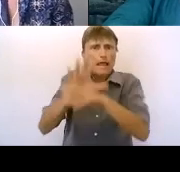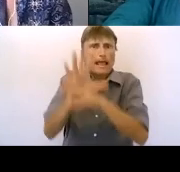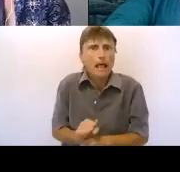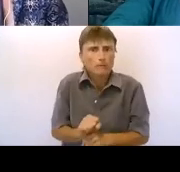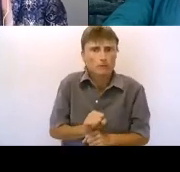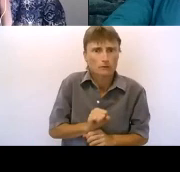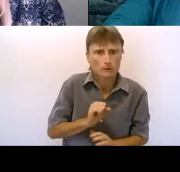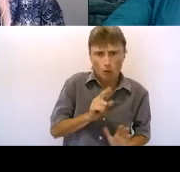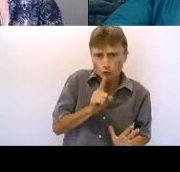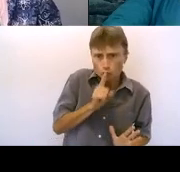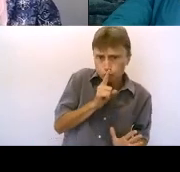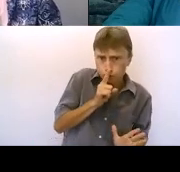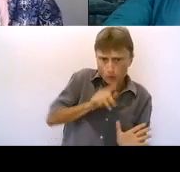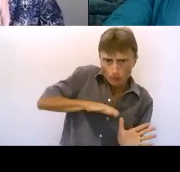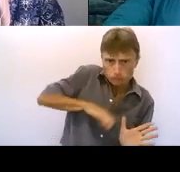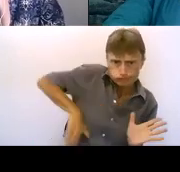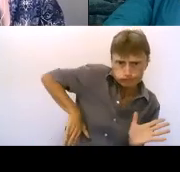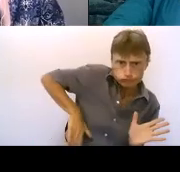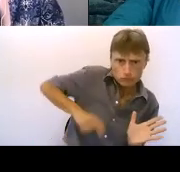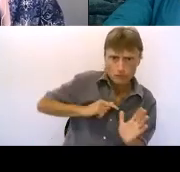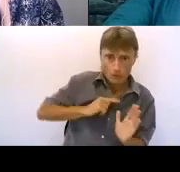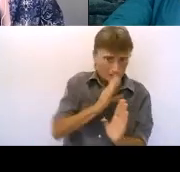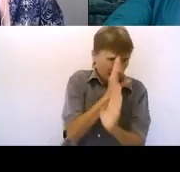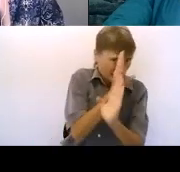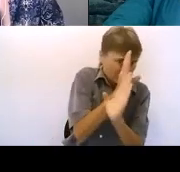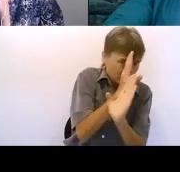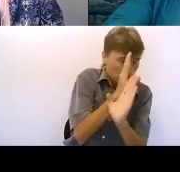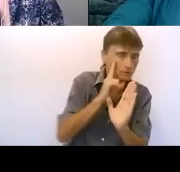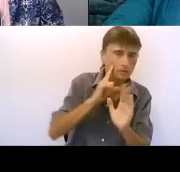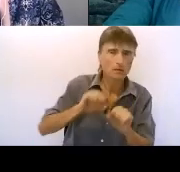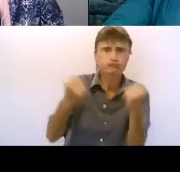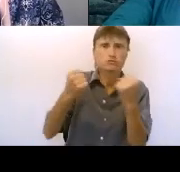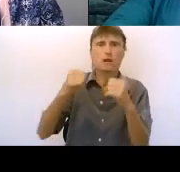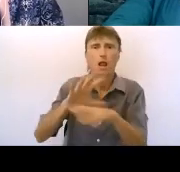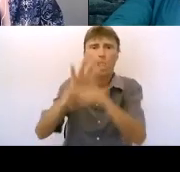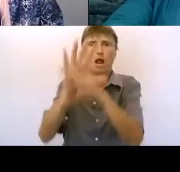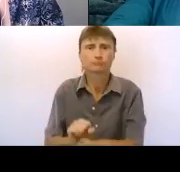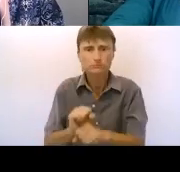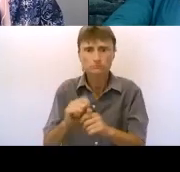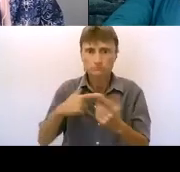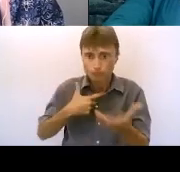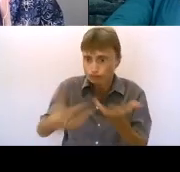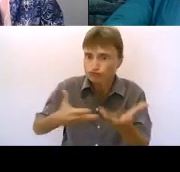is associated with. And I just really appreciate these discussions.